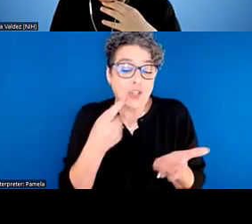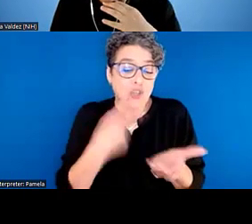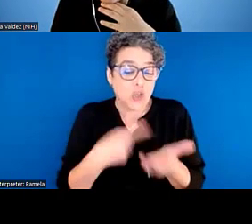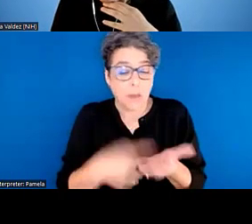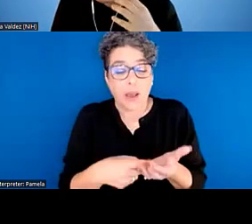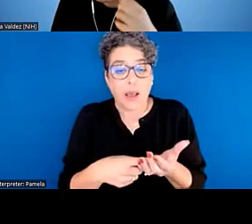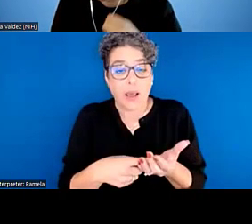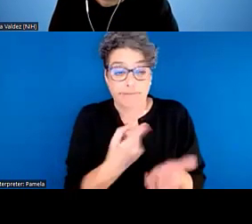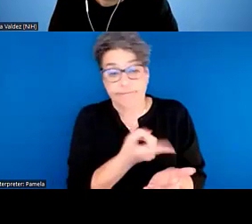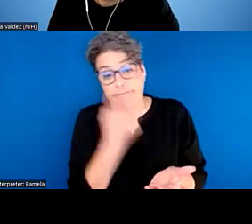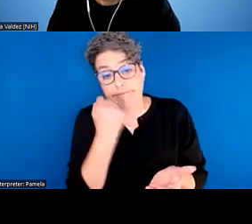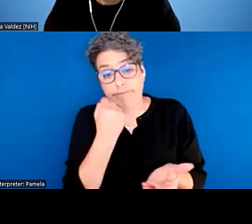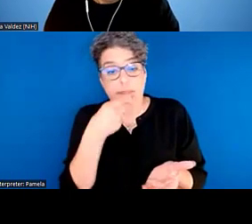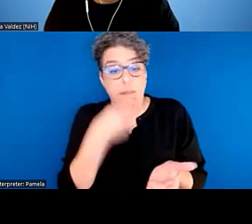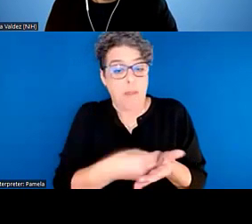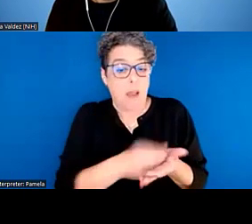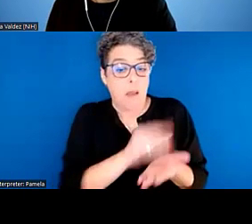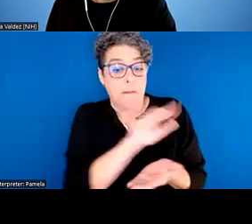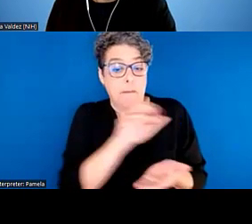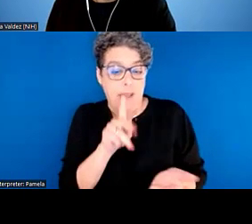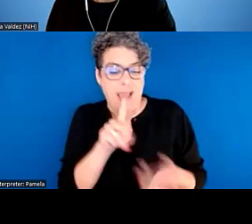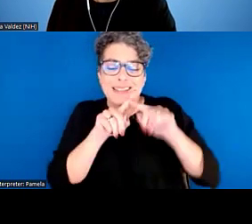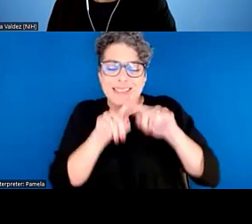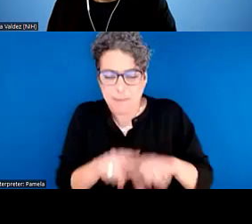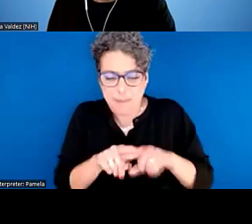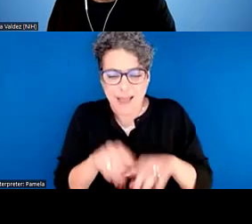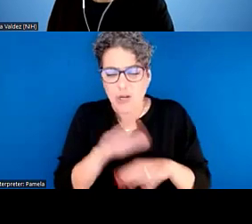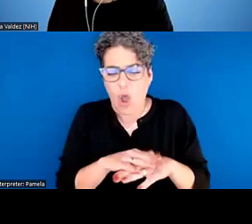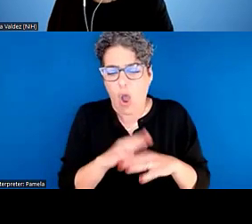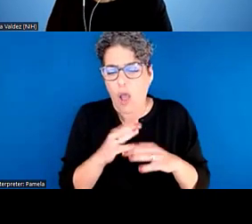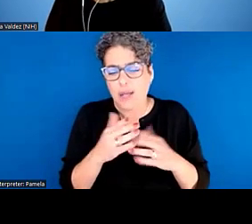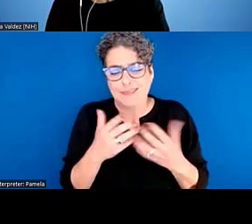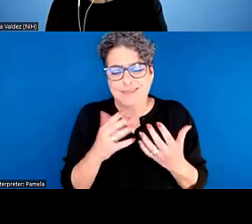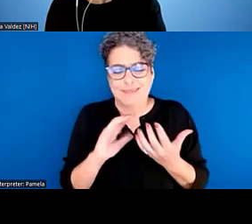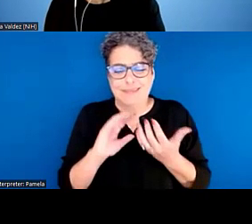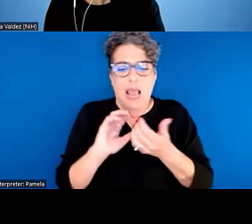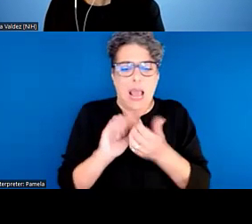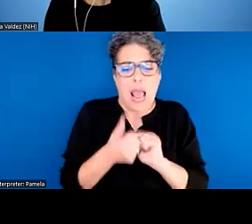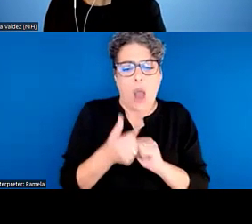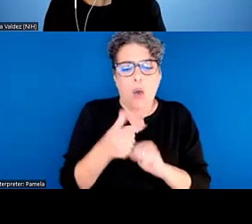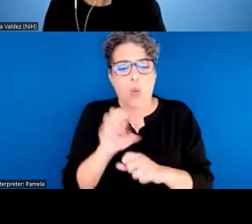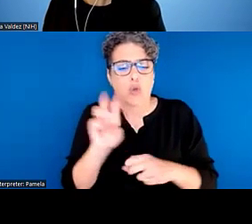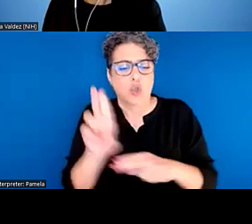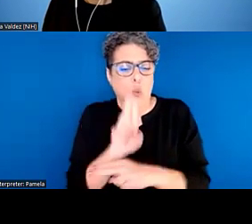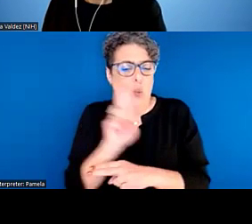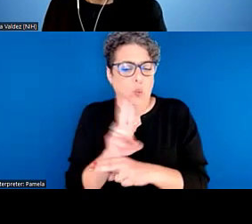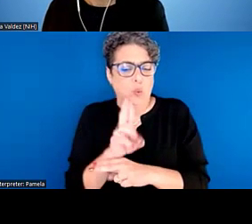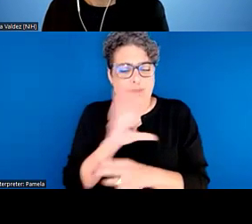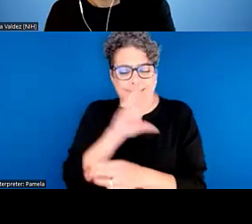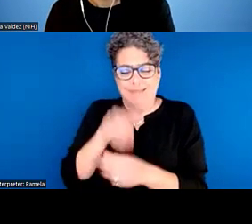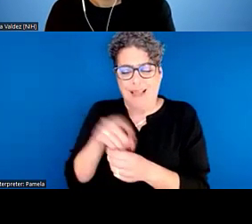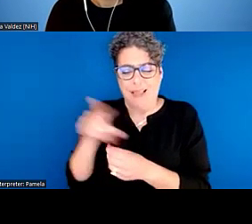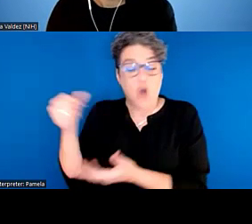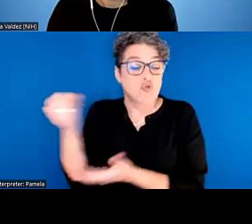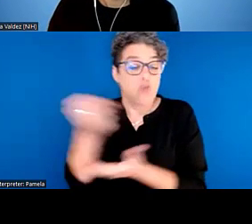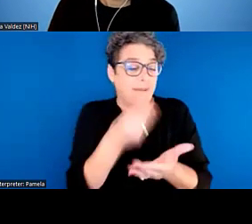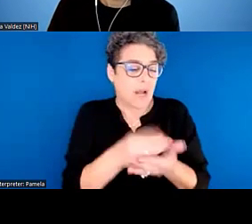was in the papers, so .. . Elyse Sullivan: And, Patricia, we have a question about the use of the term recklessness. Dr. Patricia Valdez: Oh, yeah. Elyse Sullivan: Does that have a specifically kind of connotation